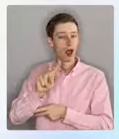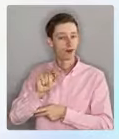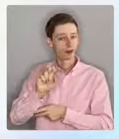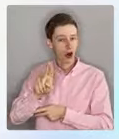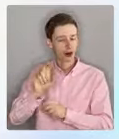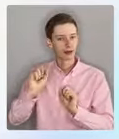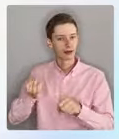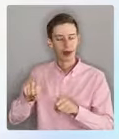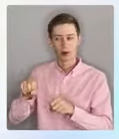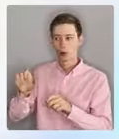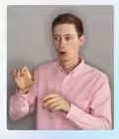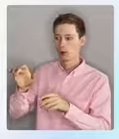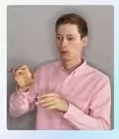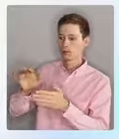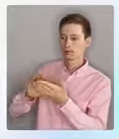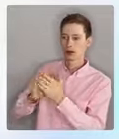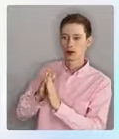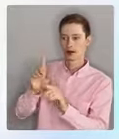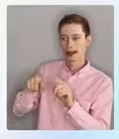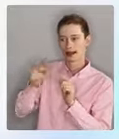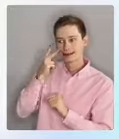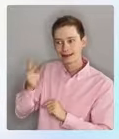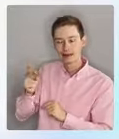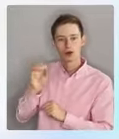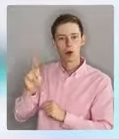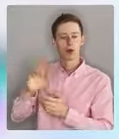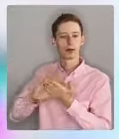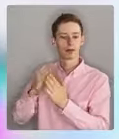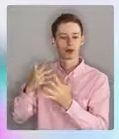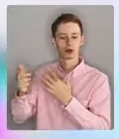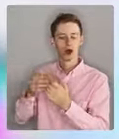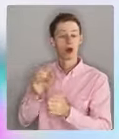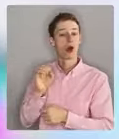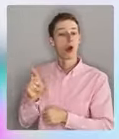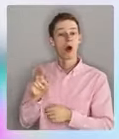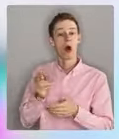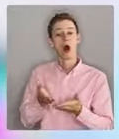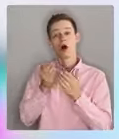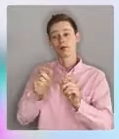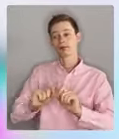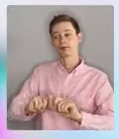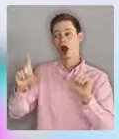or you can pop up a warning and offer blockers an easy escape.